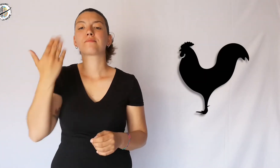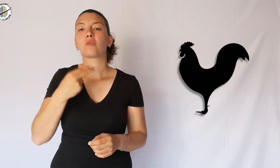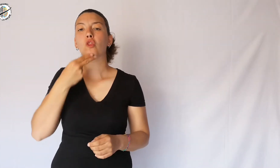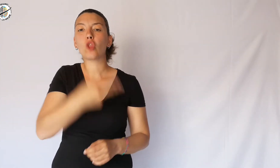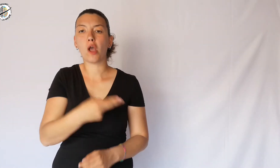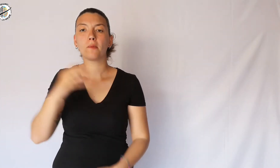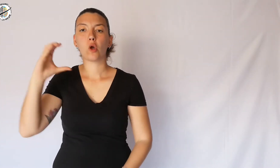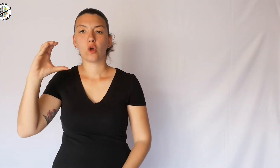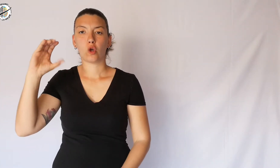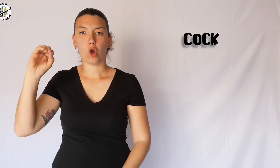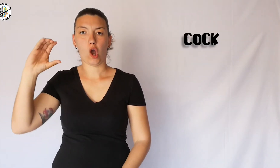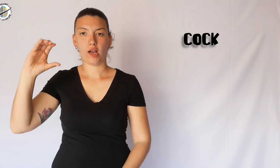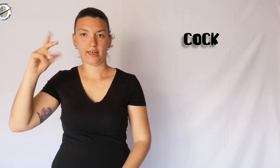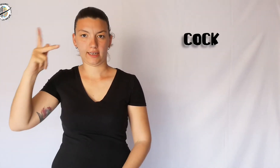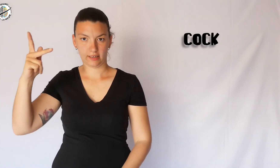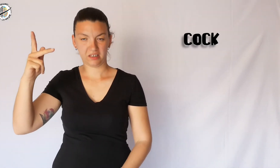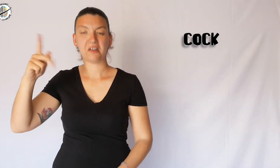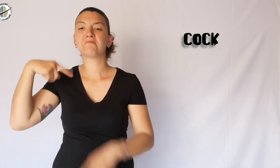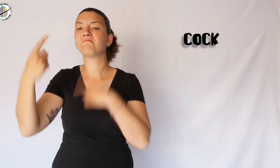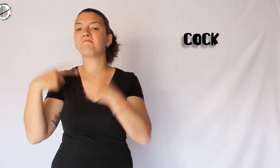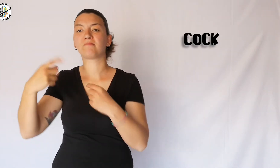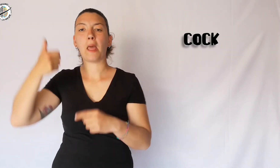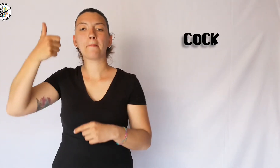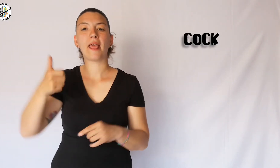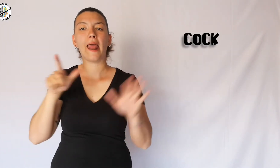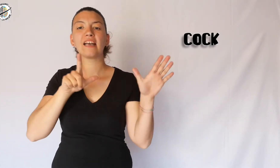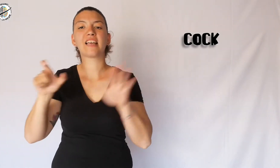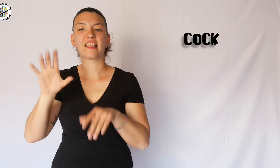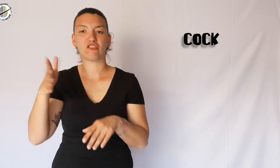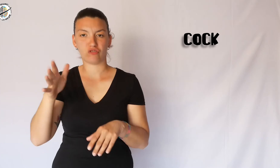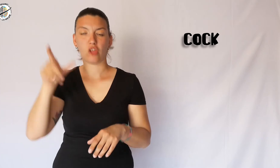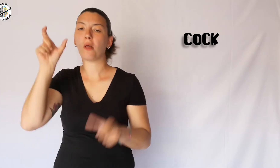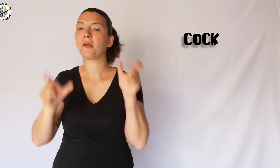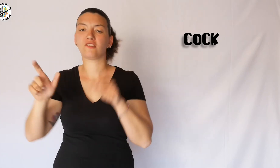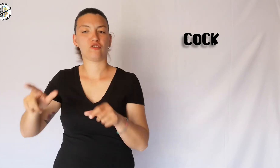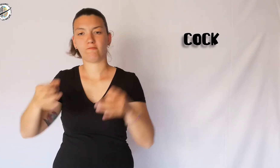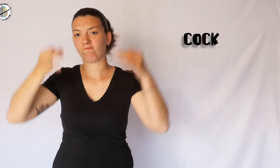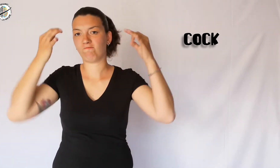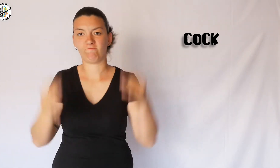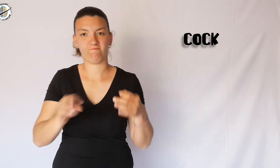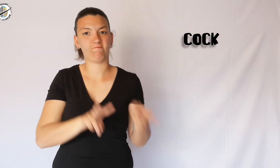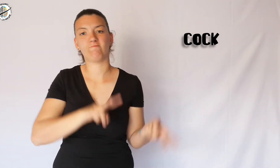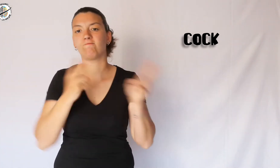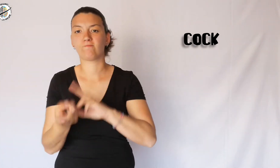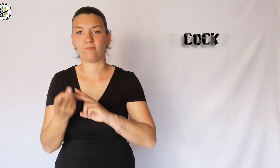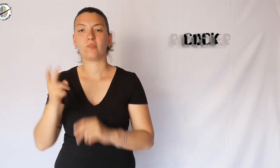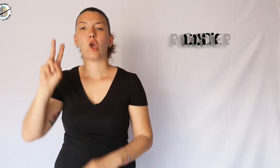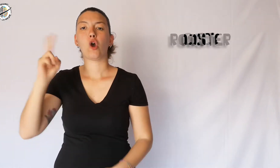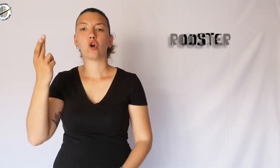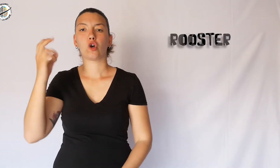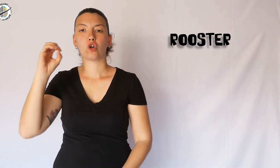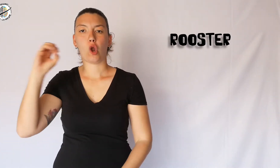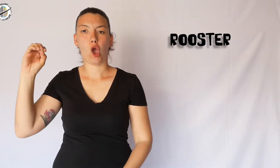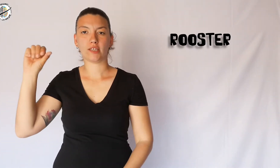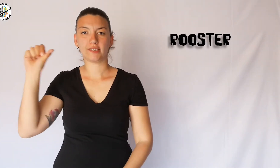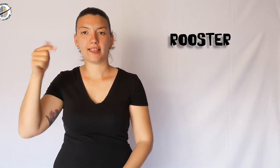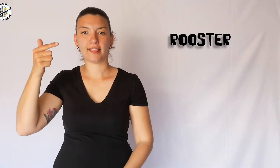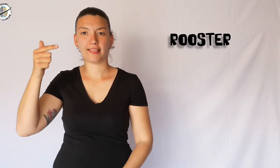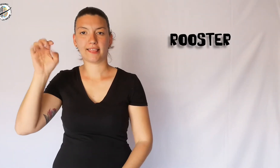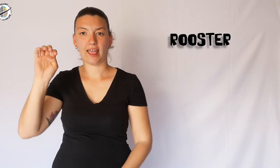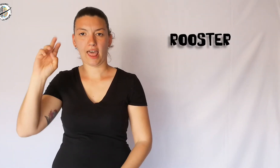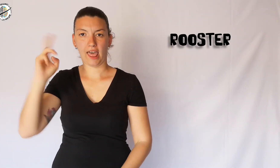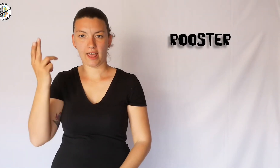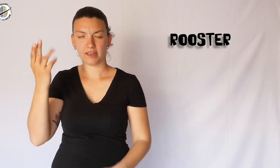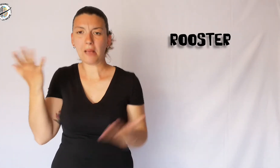First the name was "cock" then in about 1700 it was decided to change it to "rooster",